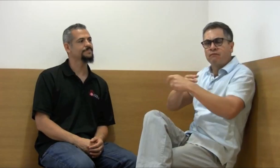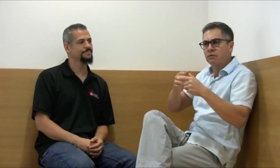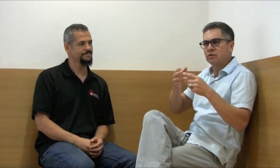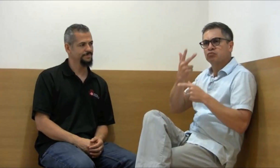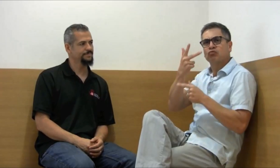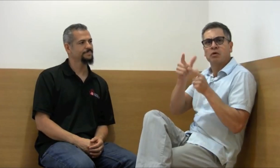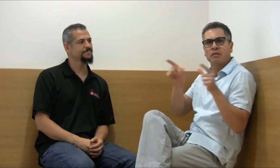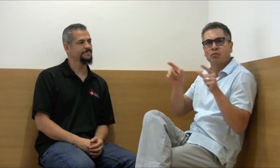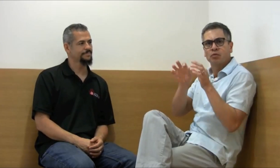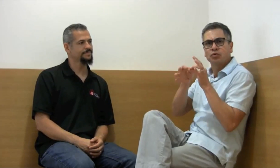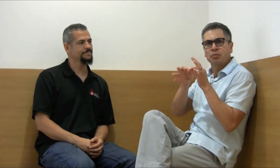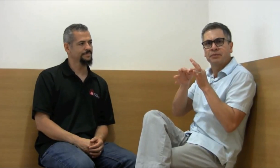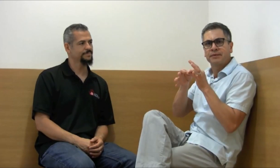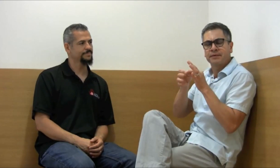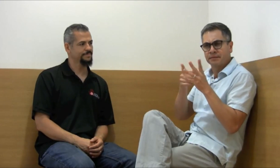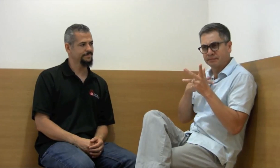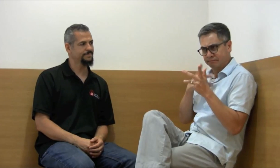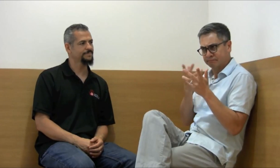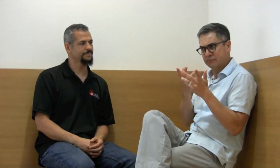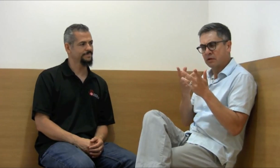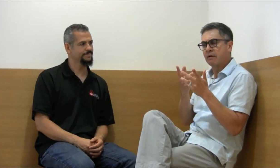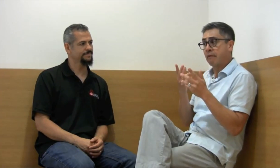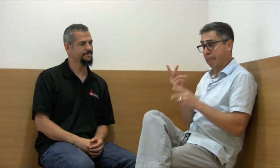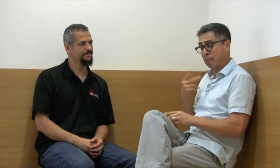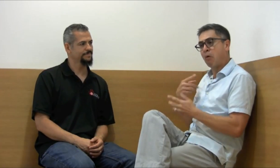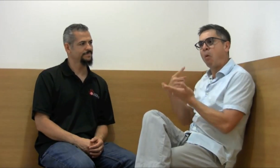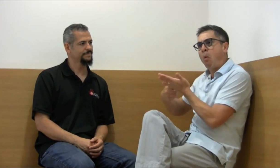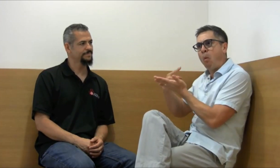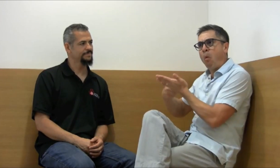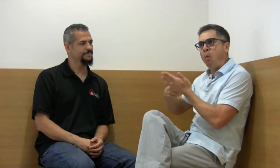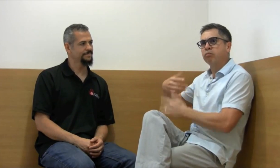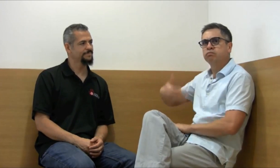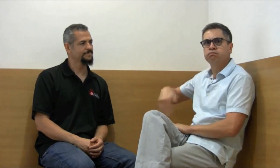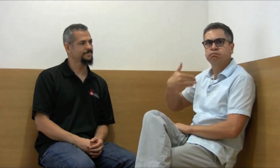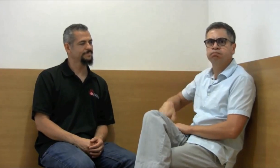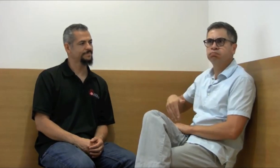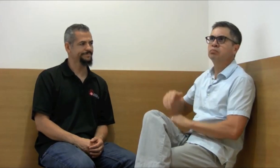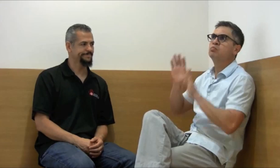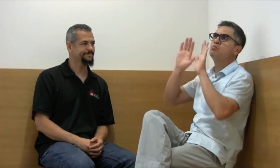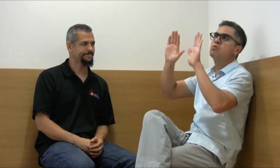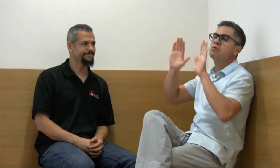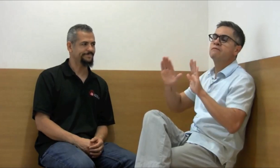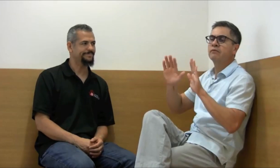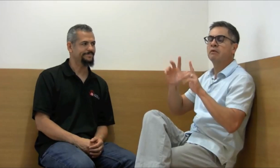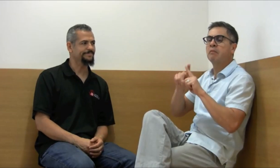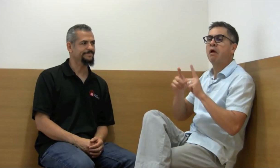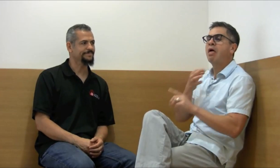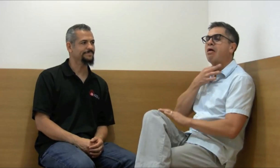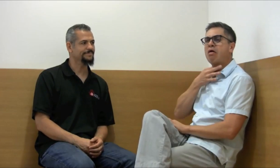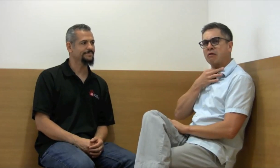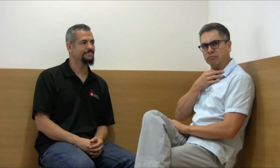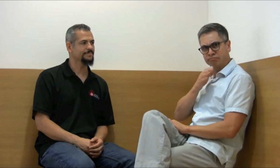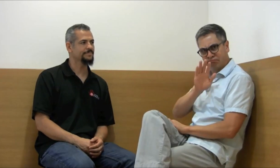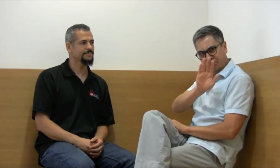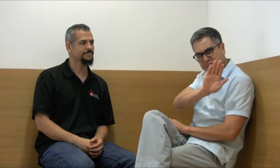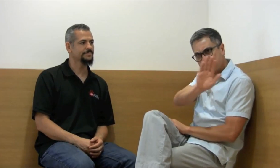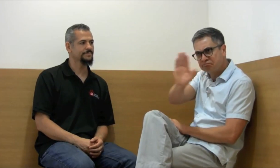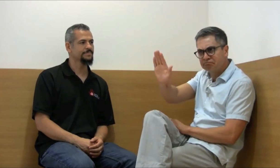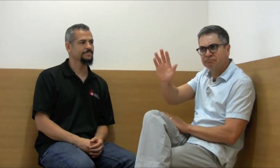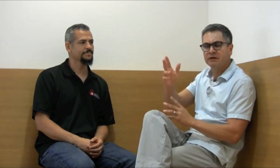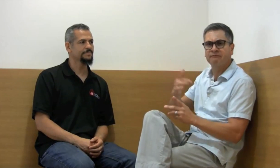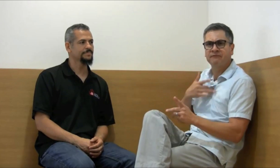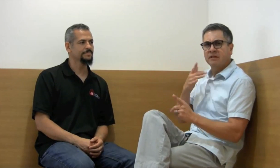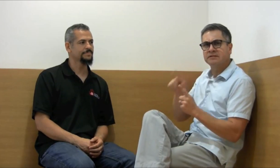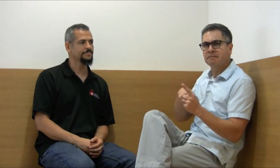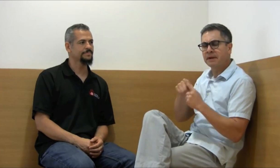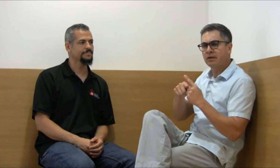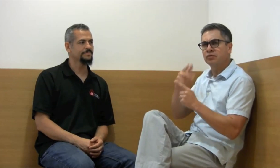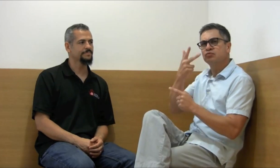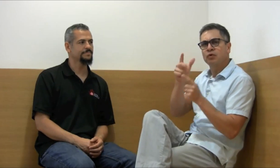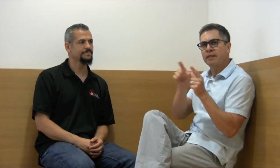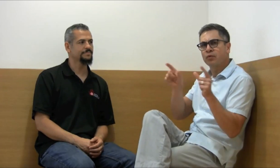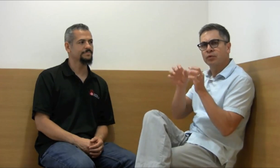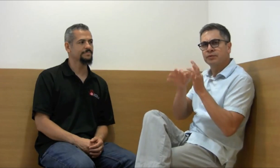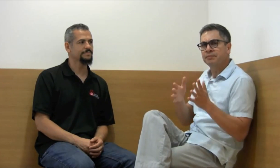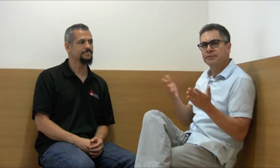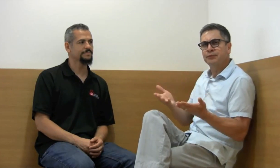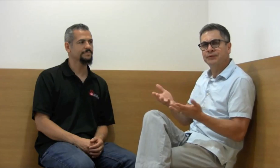Our discussions have been wonderful, but we’re curious what you all feel about trilingual interpreting.